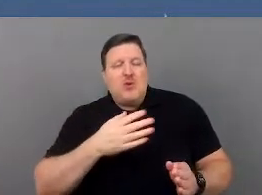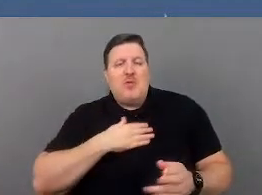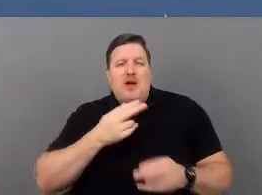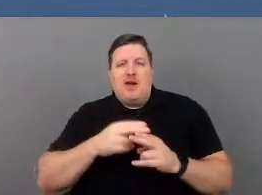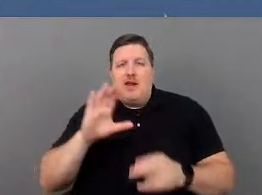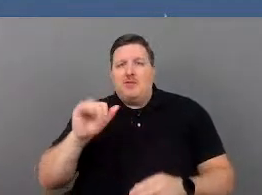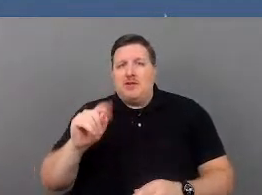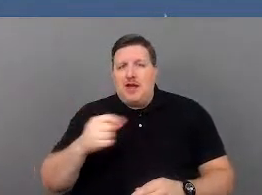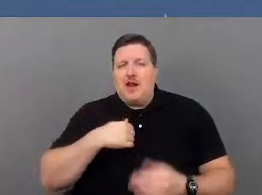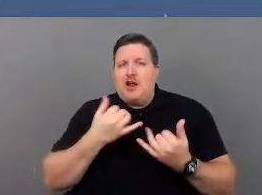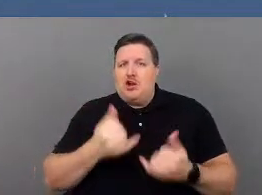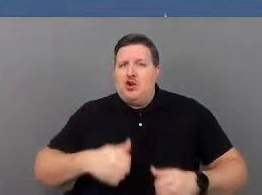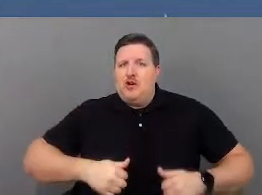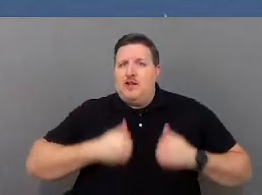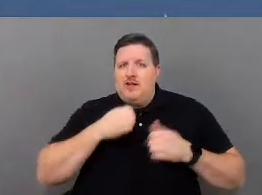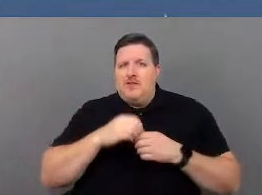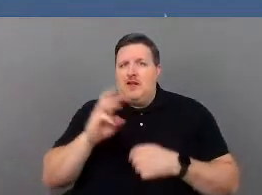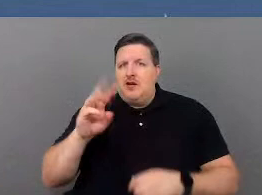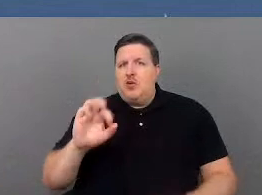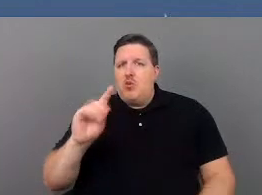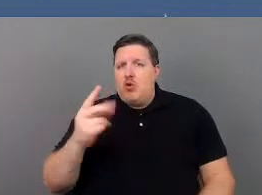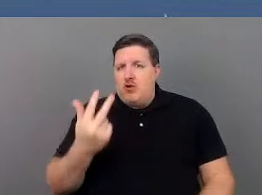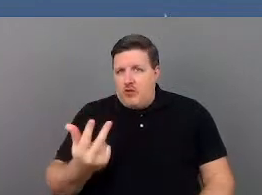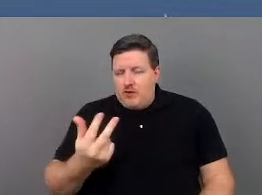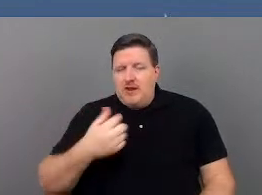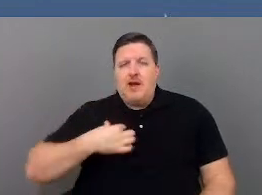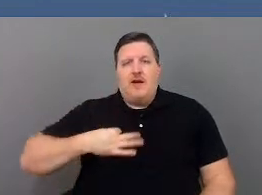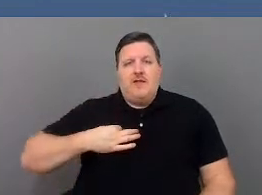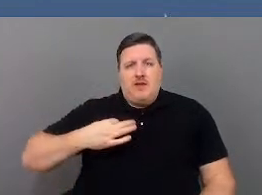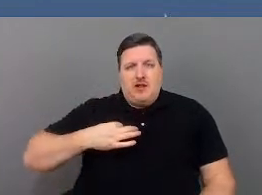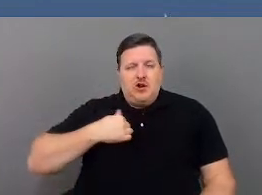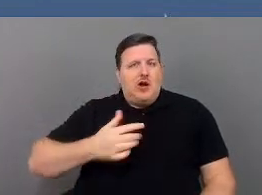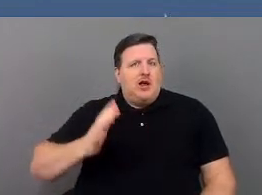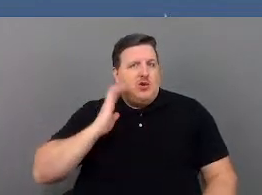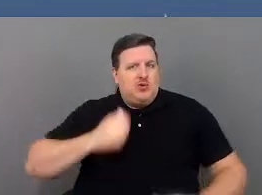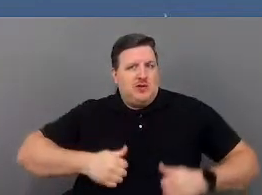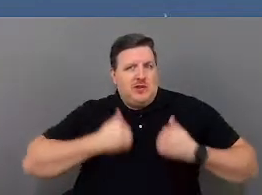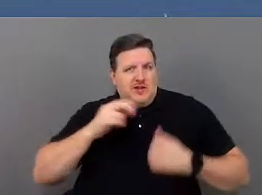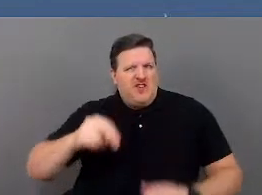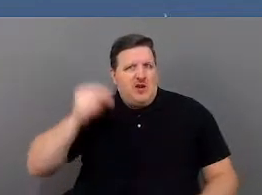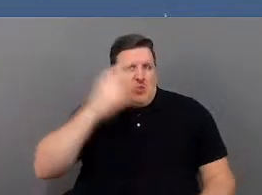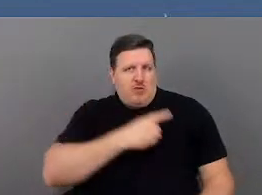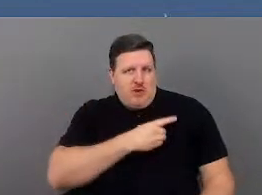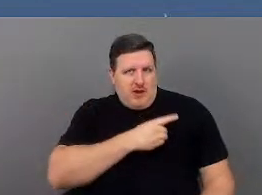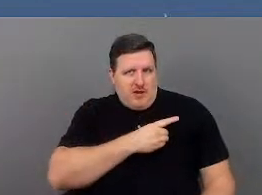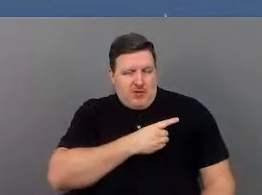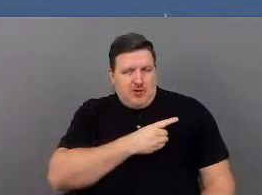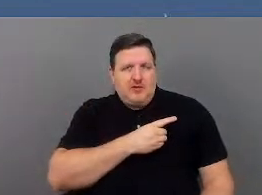AND I SAW THE SYSTEM WORKING AND THEY PAID AND SHE WAS OLD. PEOPLE DO NEED OWNERSHIP